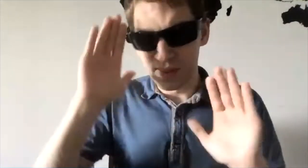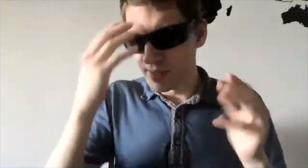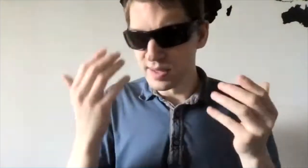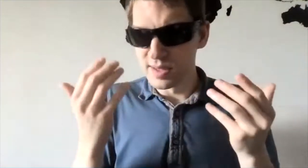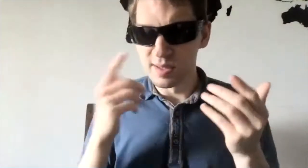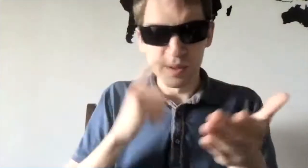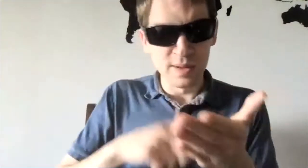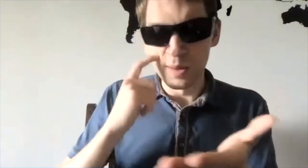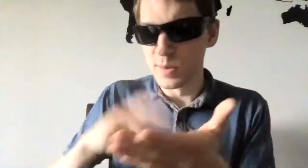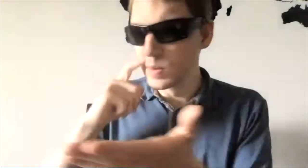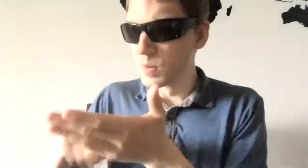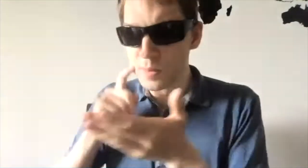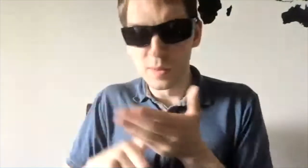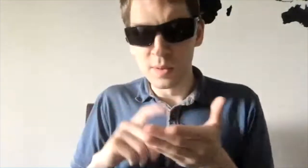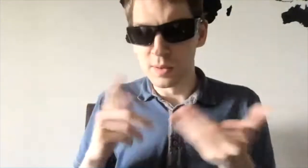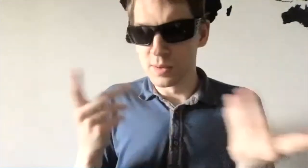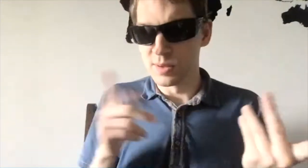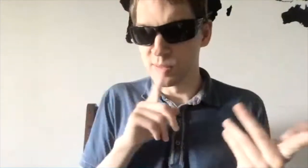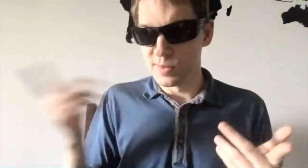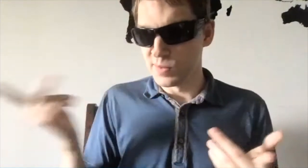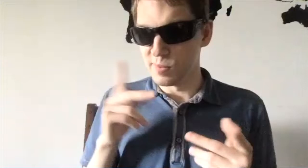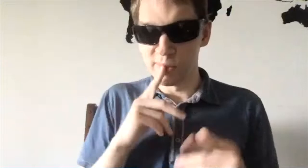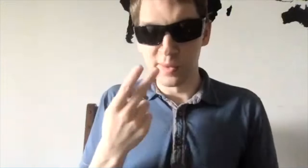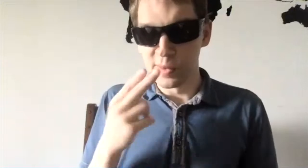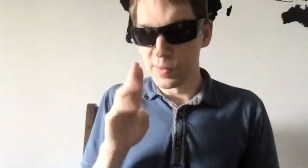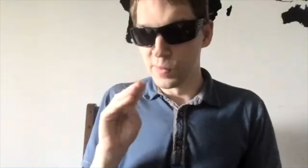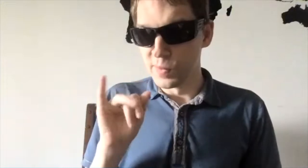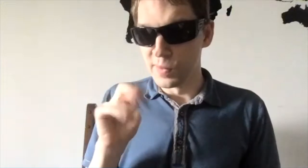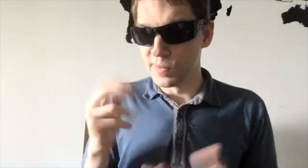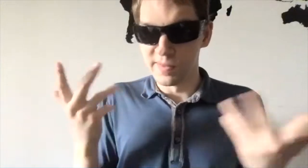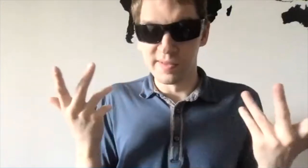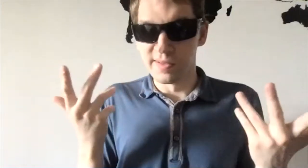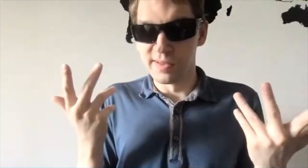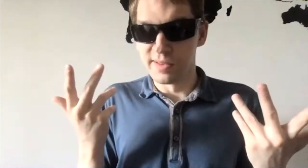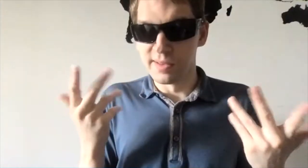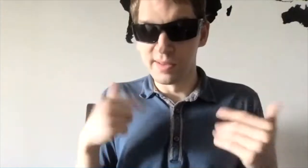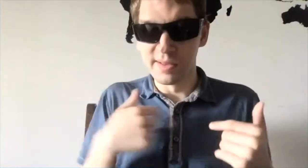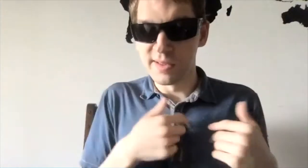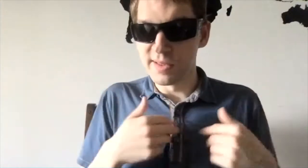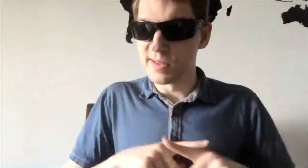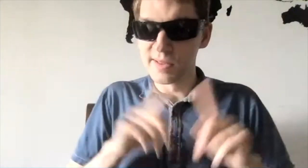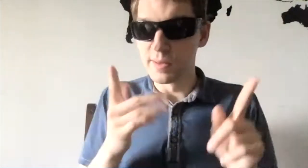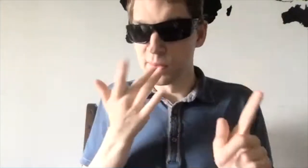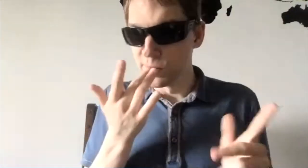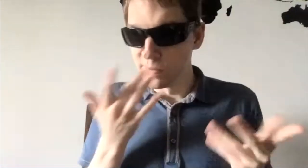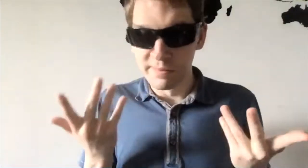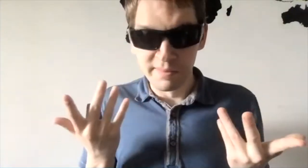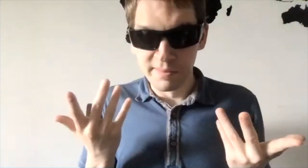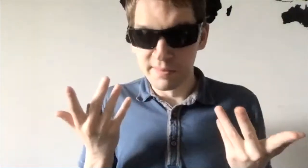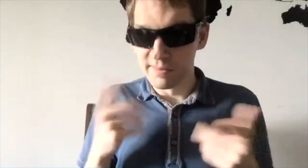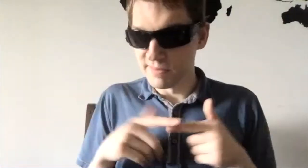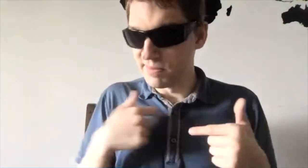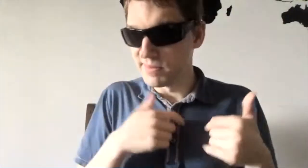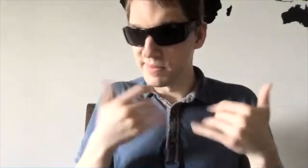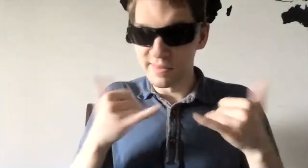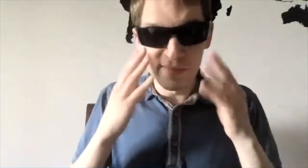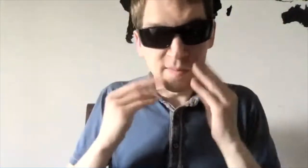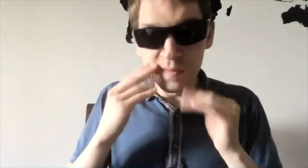expensive." Again that limits how much of a community in those areas that I can be a part of.